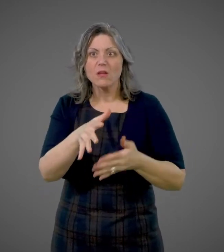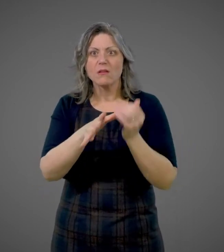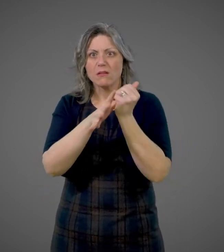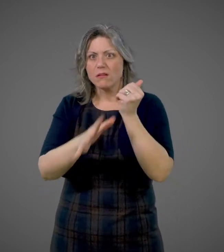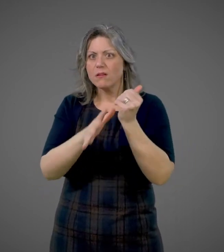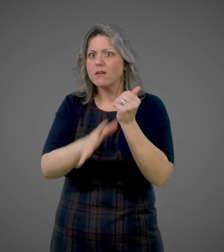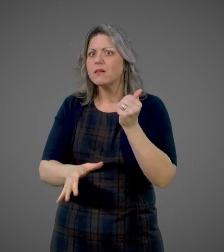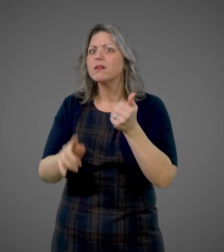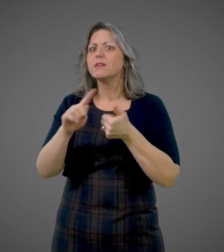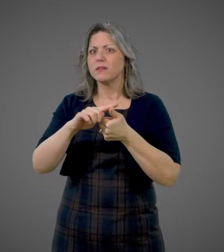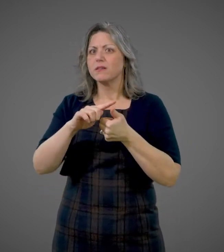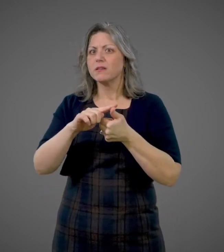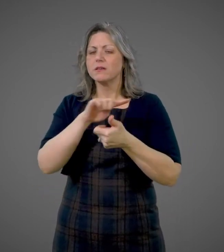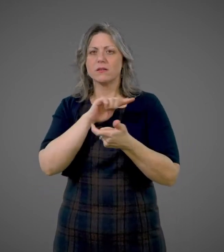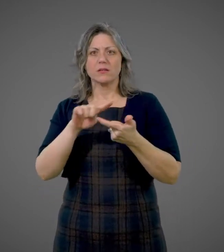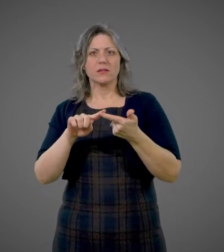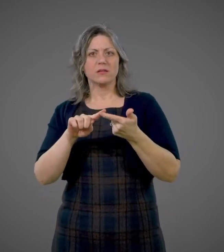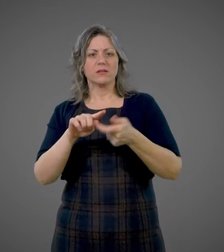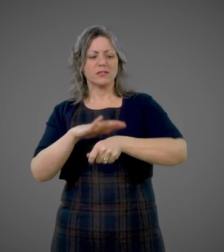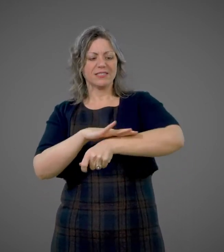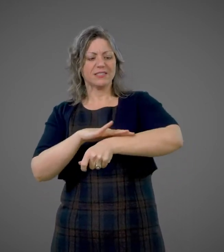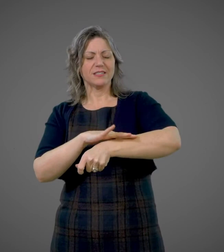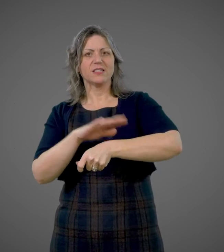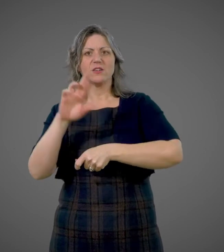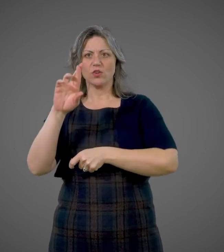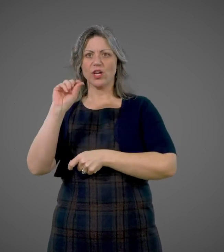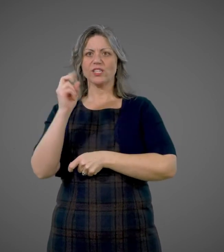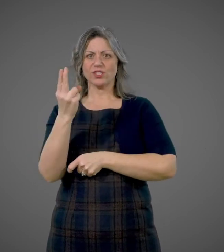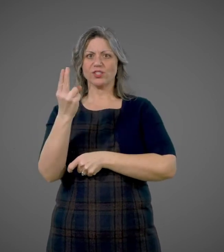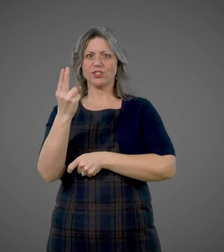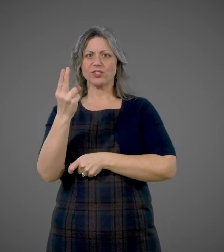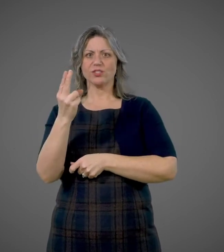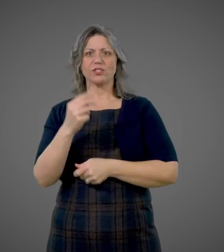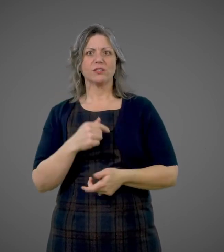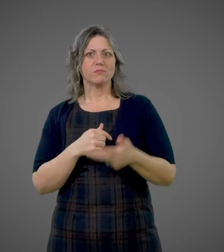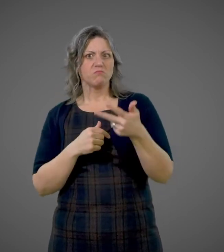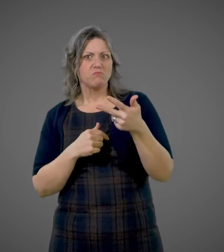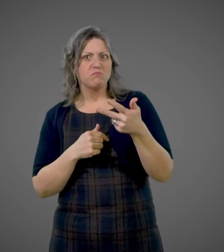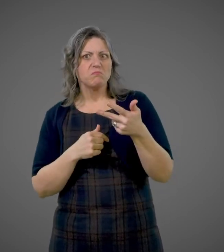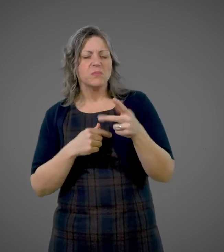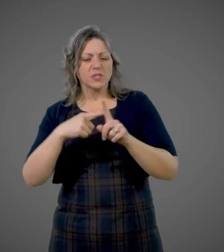If you have vomiting and/or diarrhea. If you develop a skin rash.